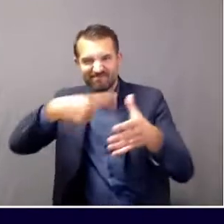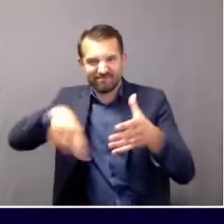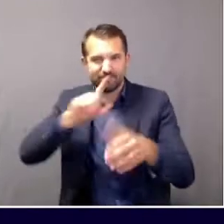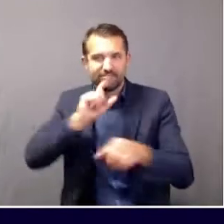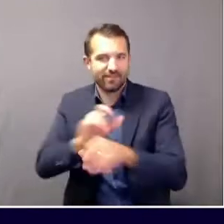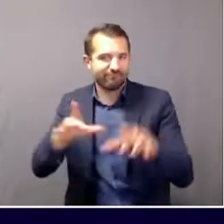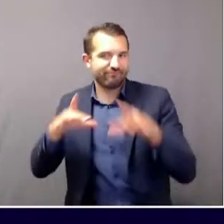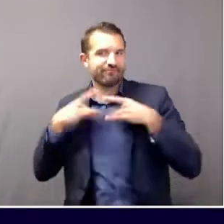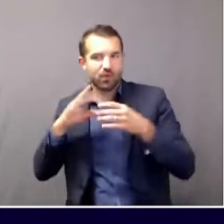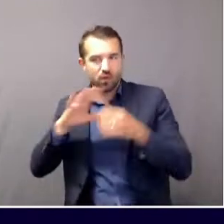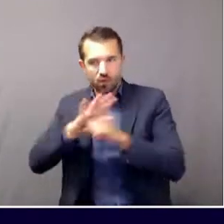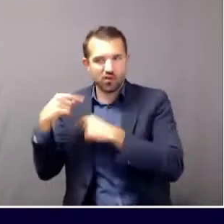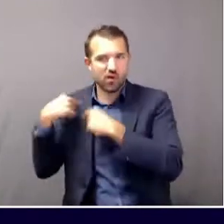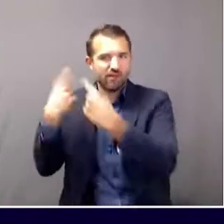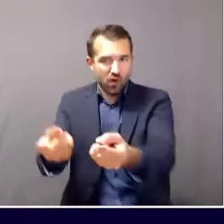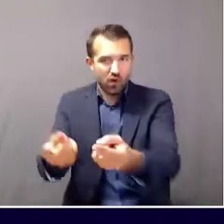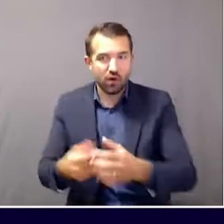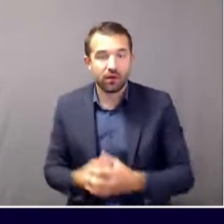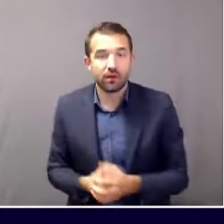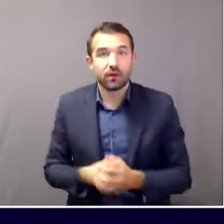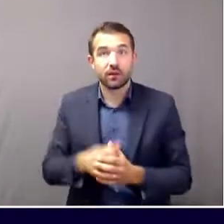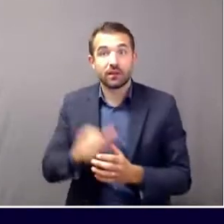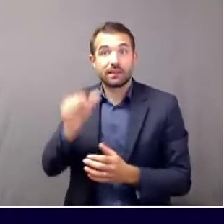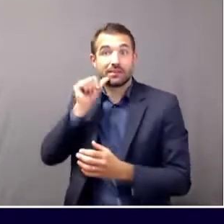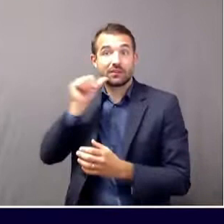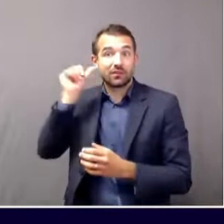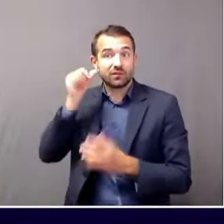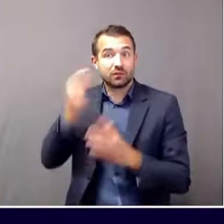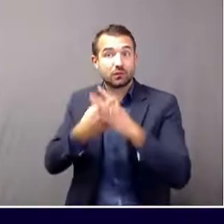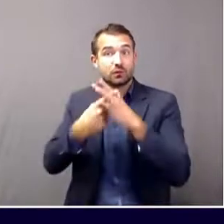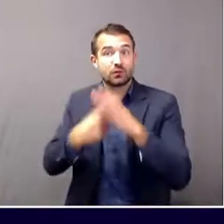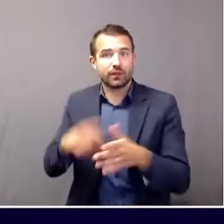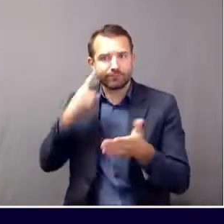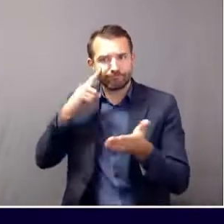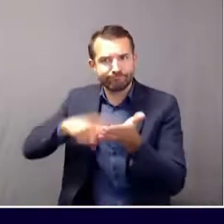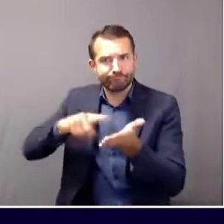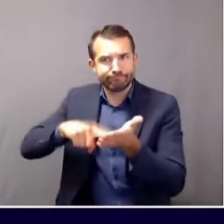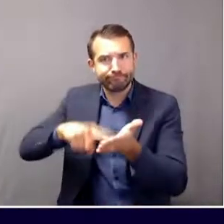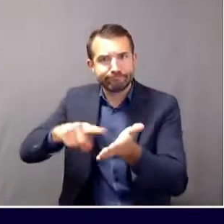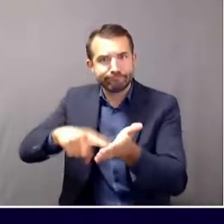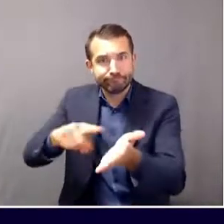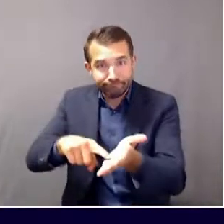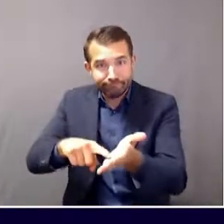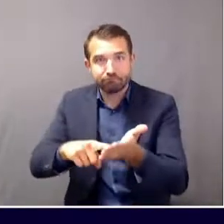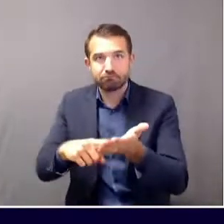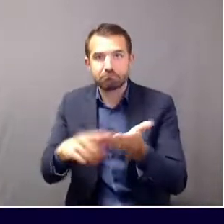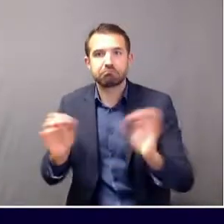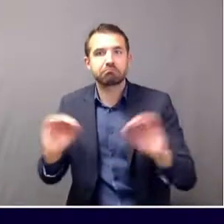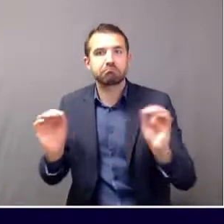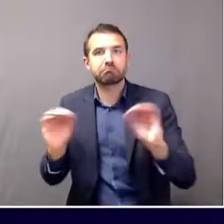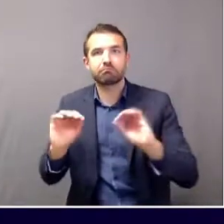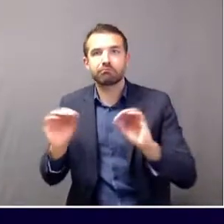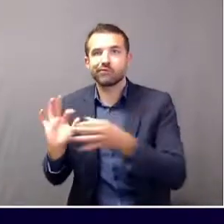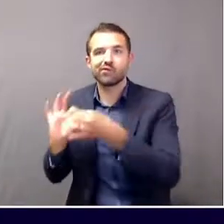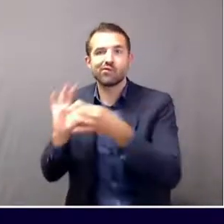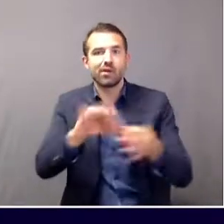investigating yesterday none of them was associated with a known